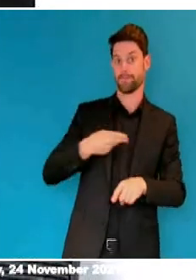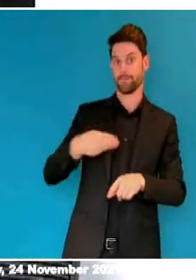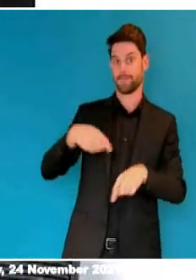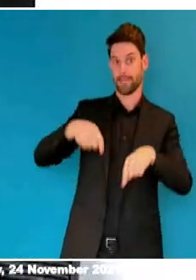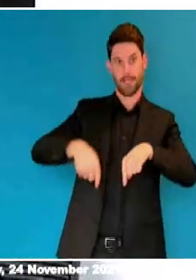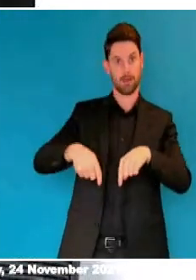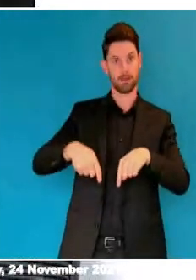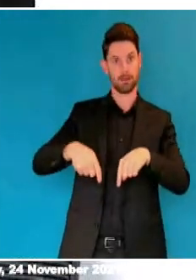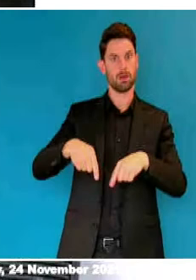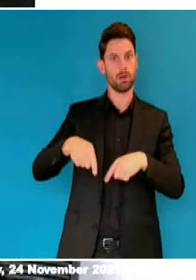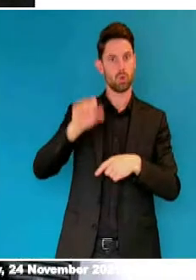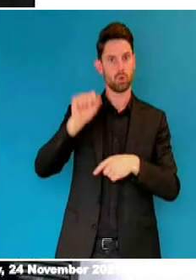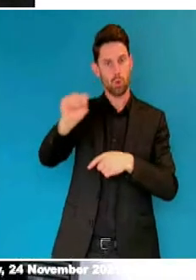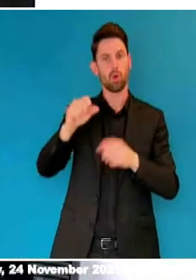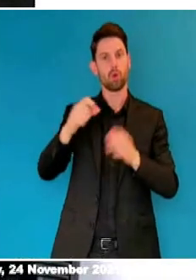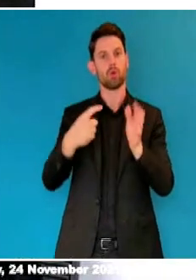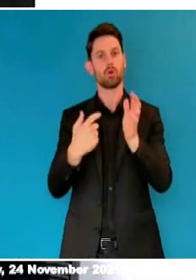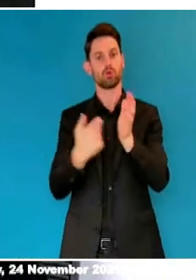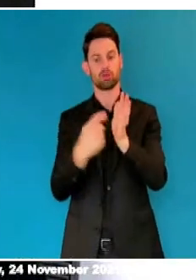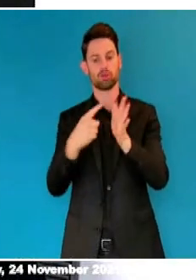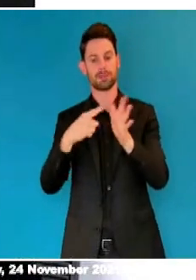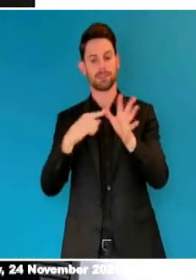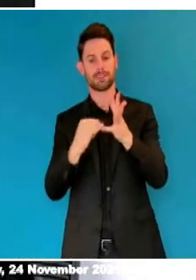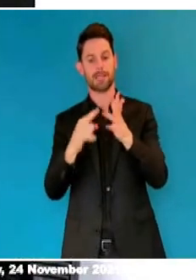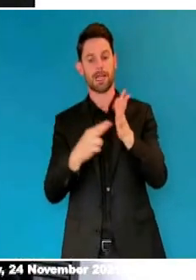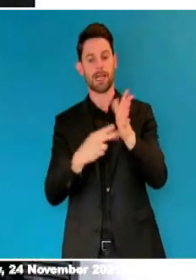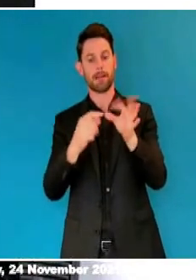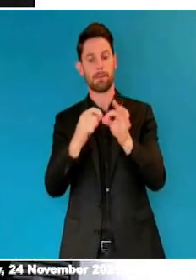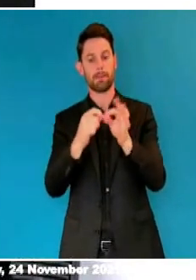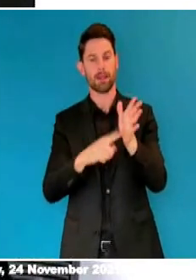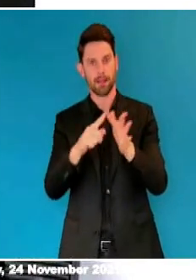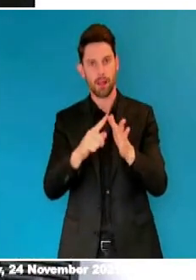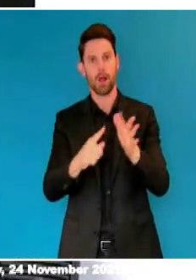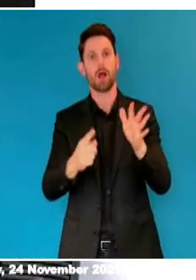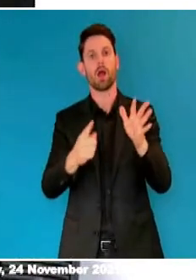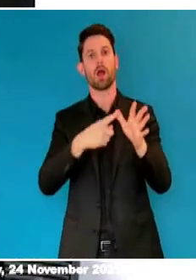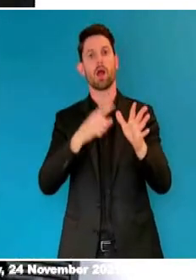reasonable accommodations policy? Yes.